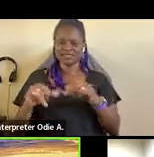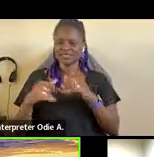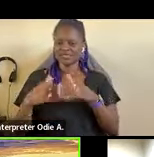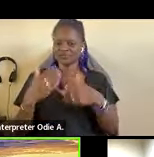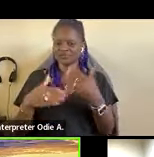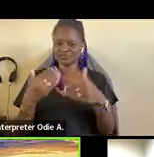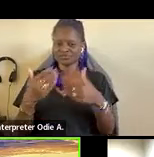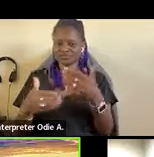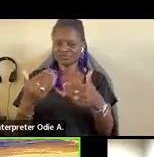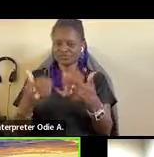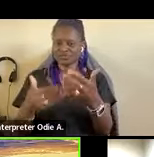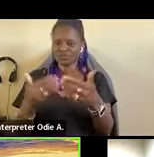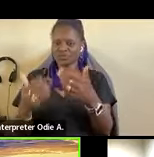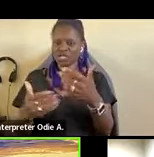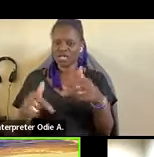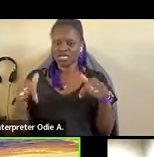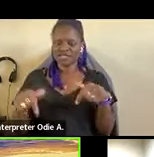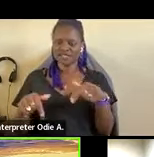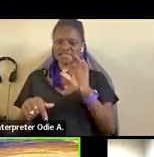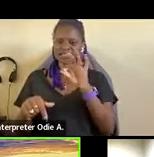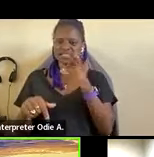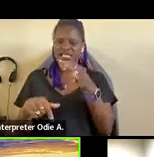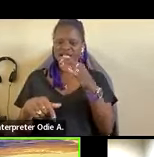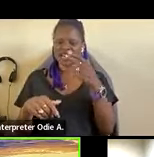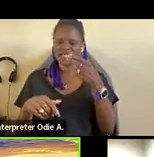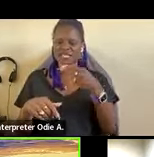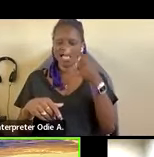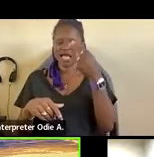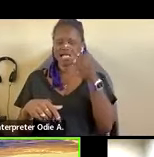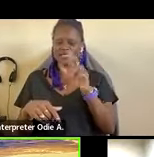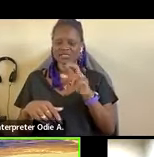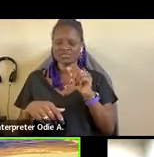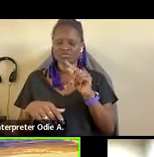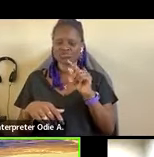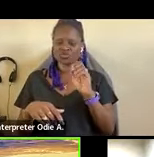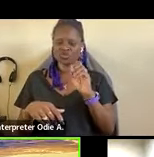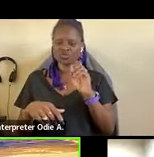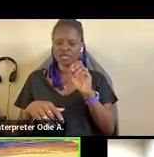before, the 9th highest vaccine rate of the 58 counties in California.